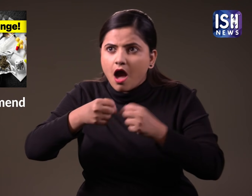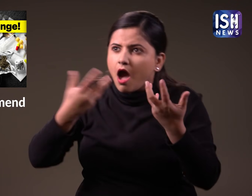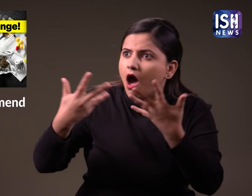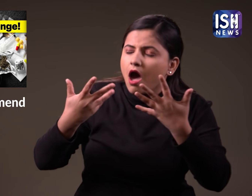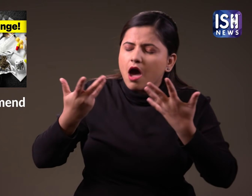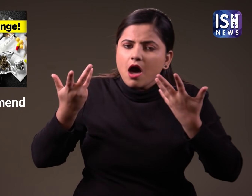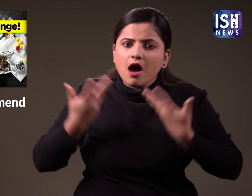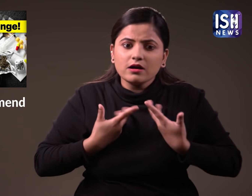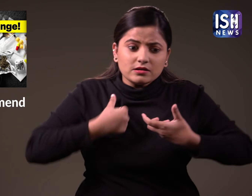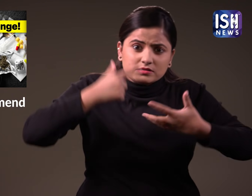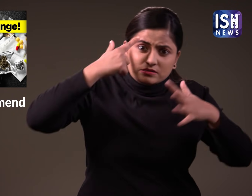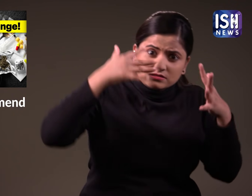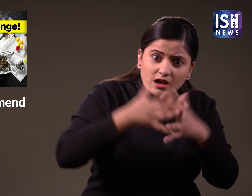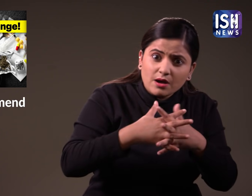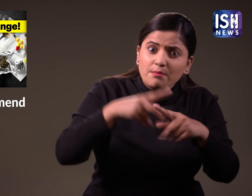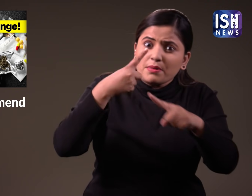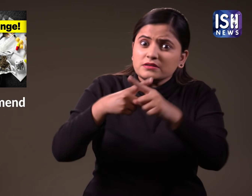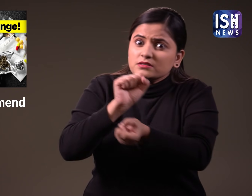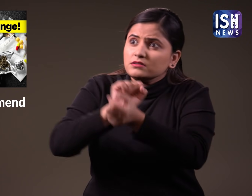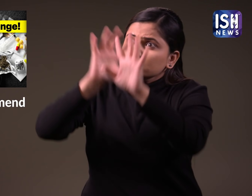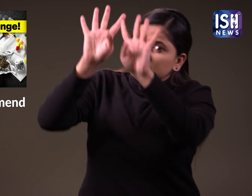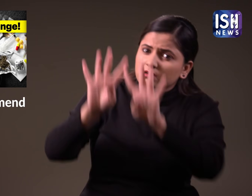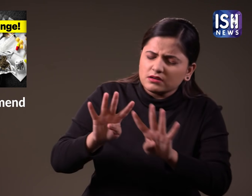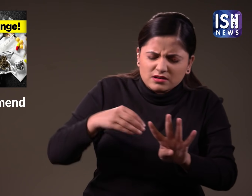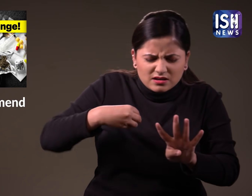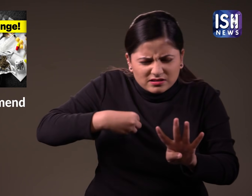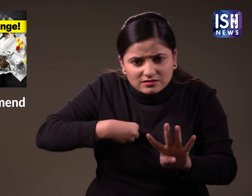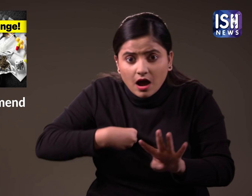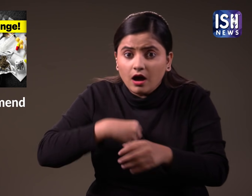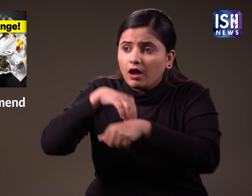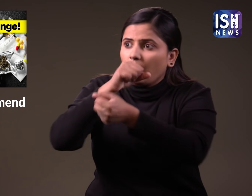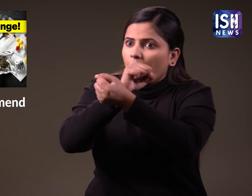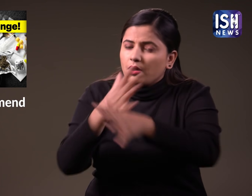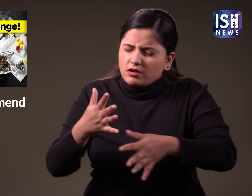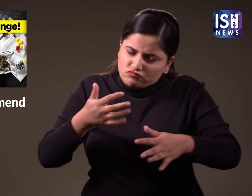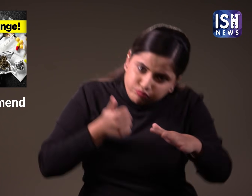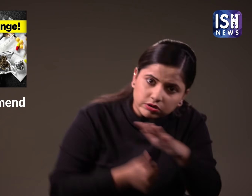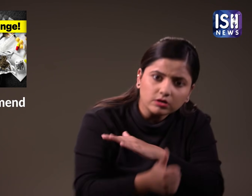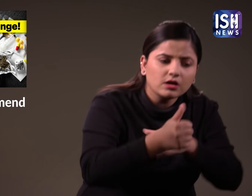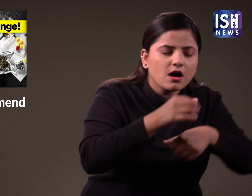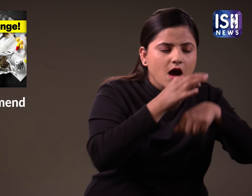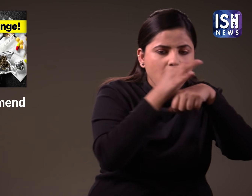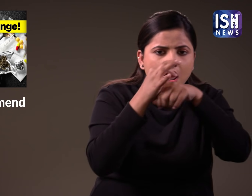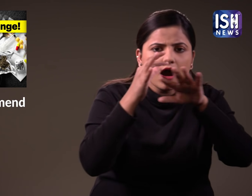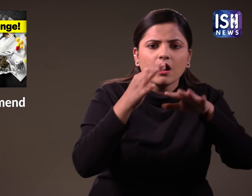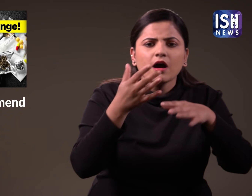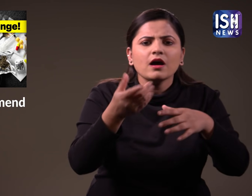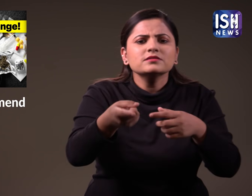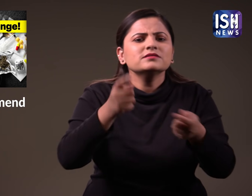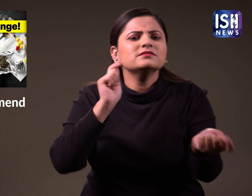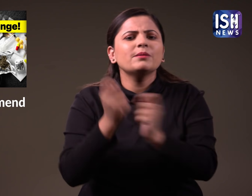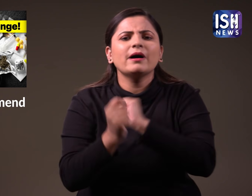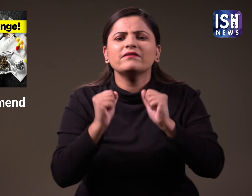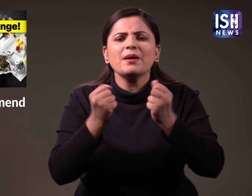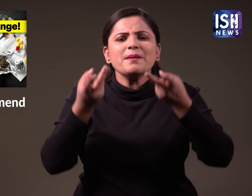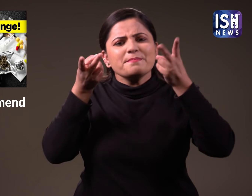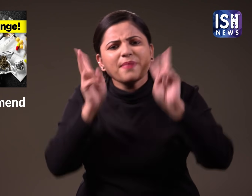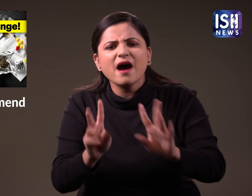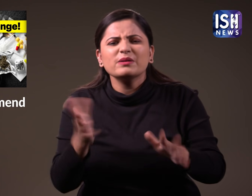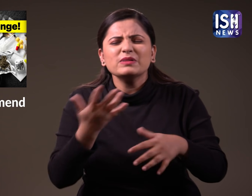they would be more stressed and when freed would go back to their old ways.